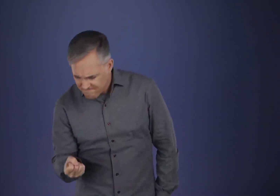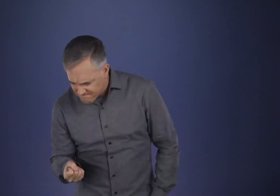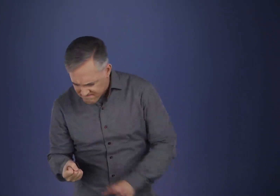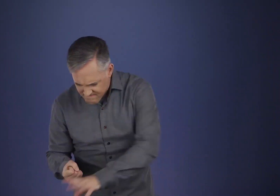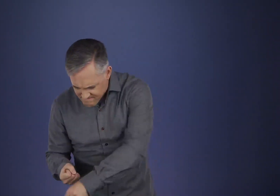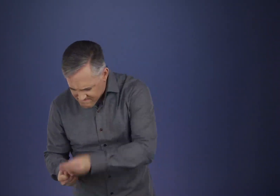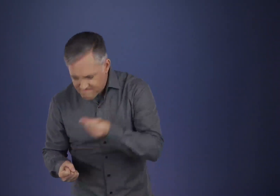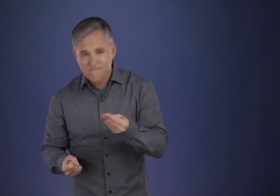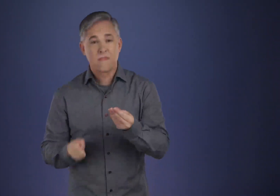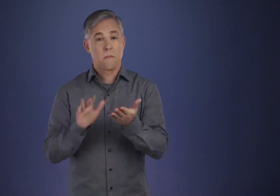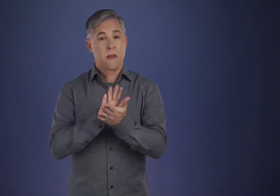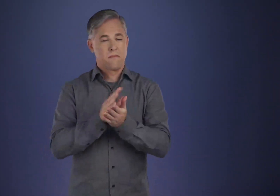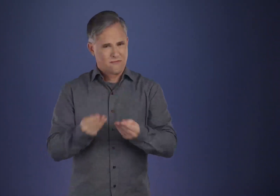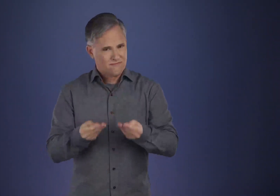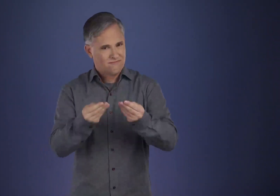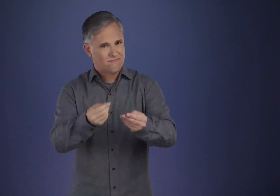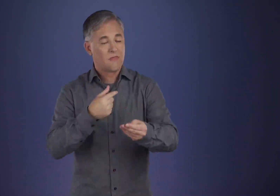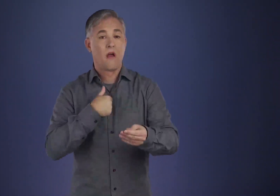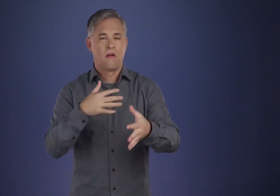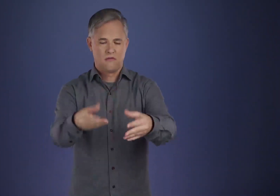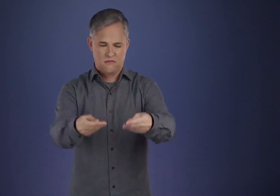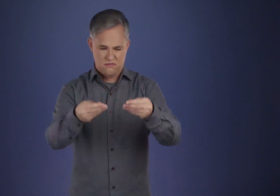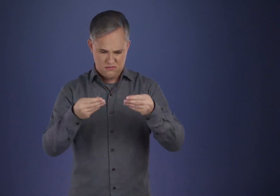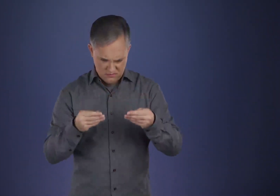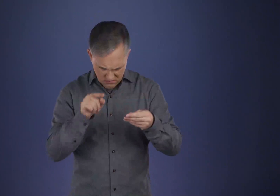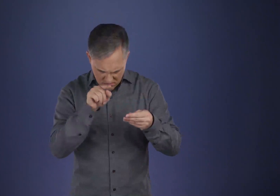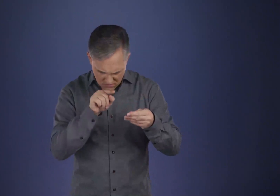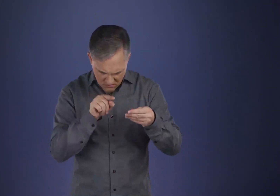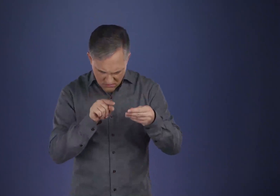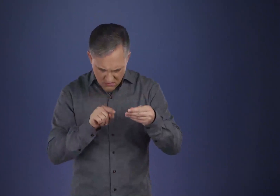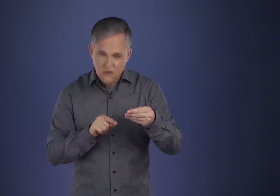Charlie fished in his desk and came up with an old financial statement.